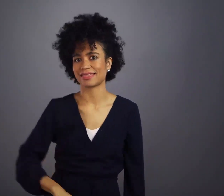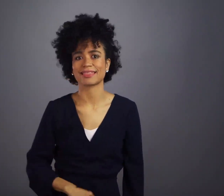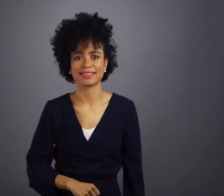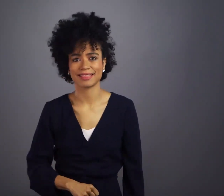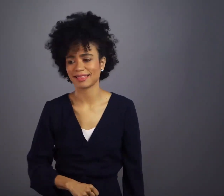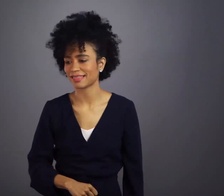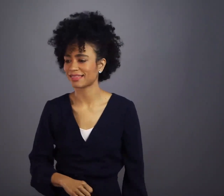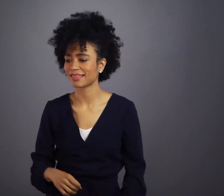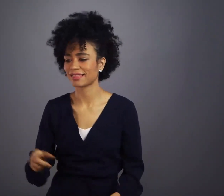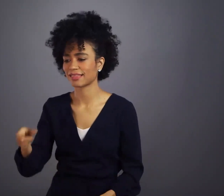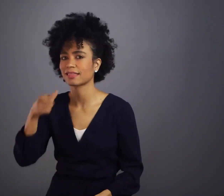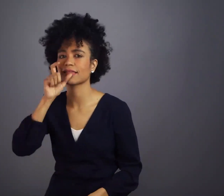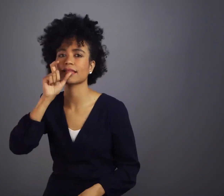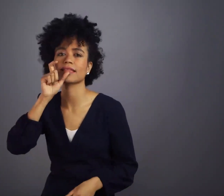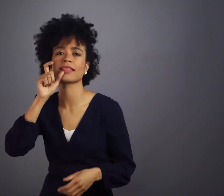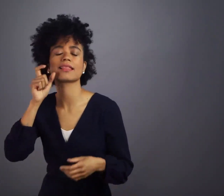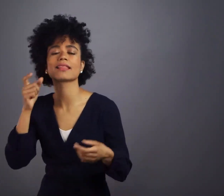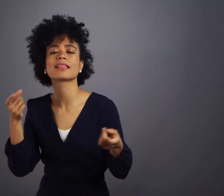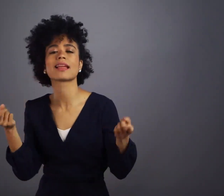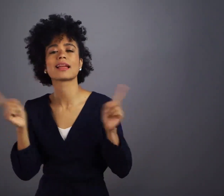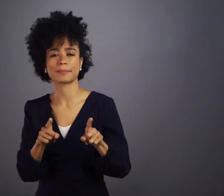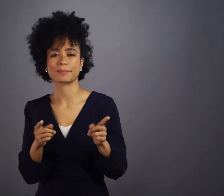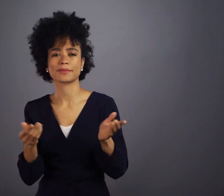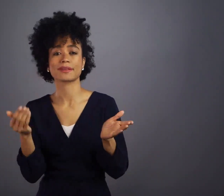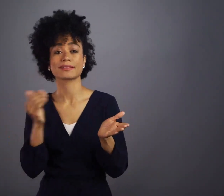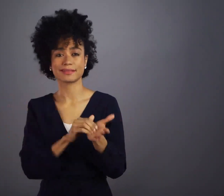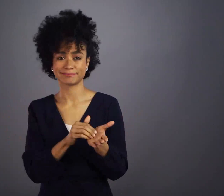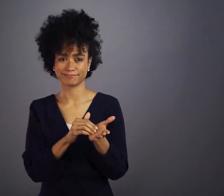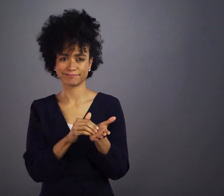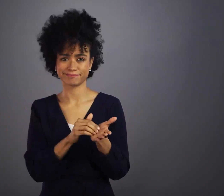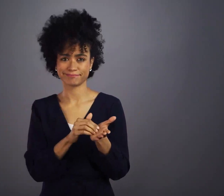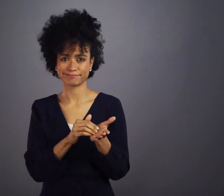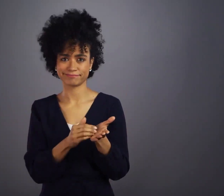We are without defense against the first drink.